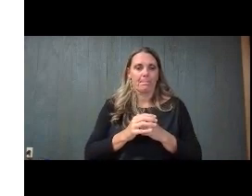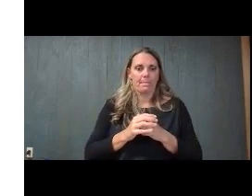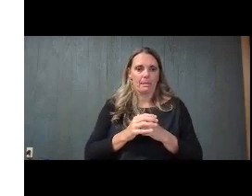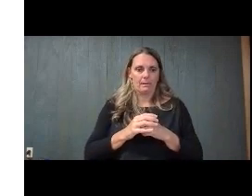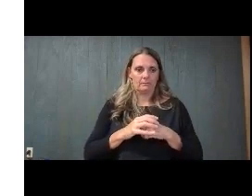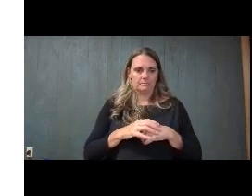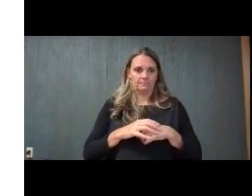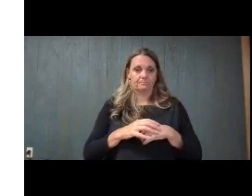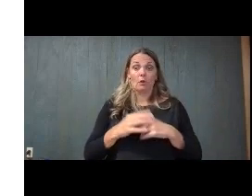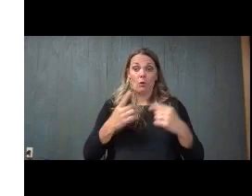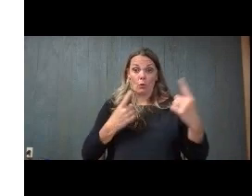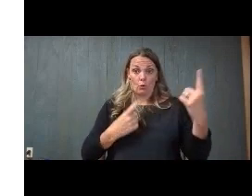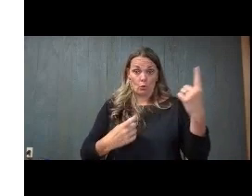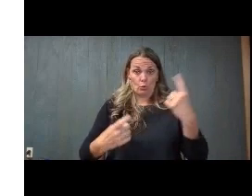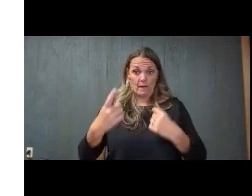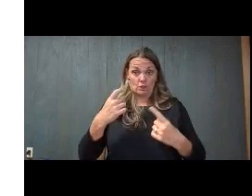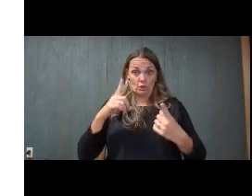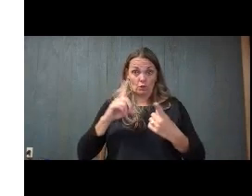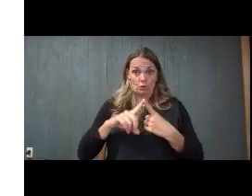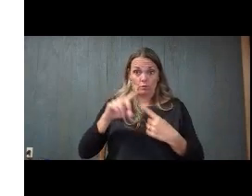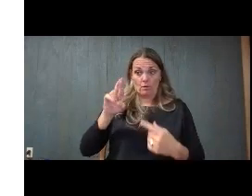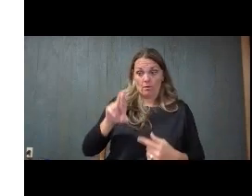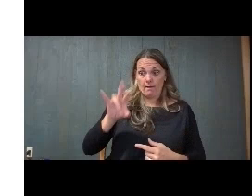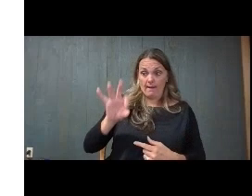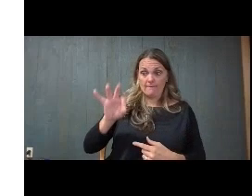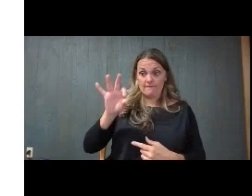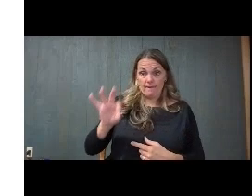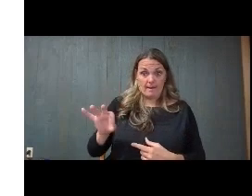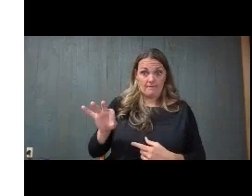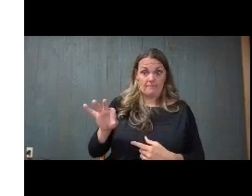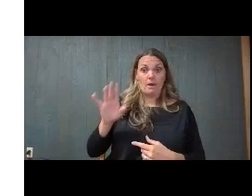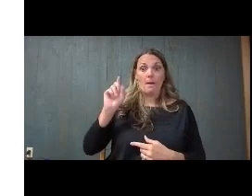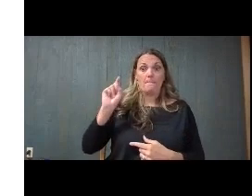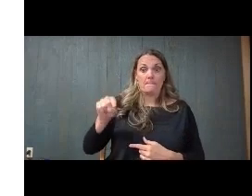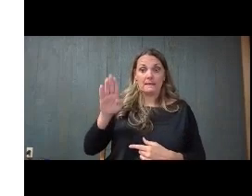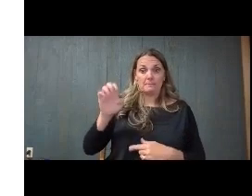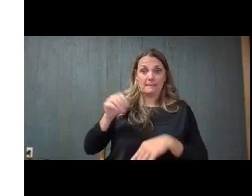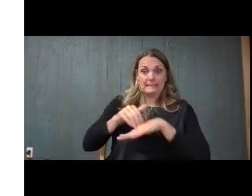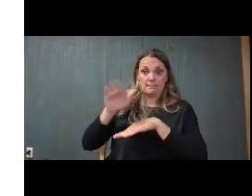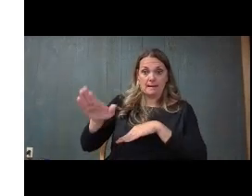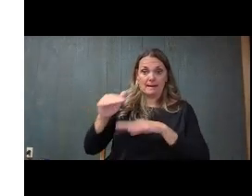Questions to the RFI must be submitted in electronic format